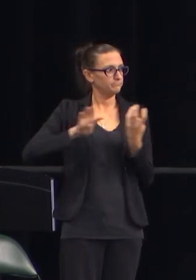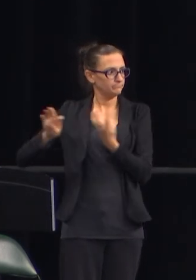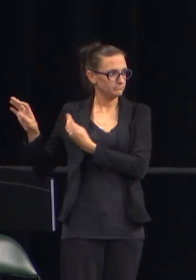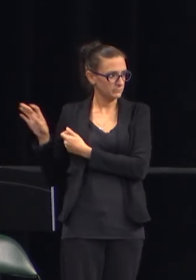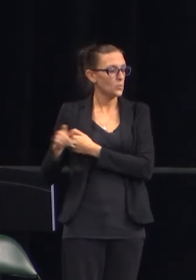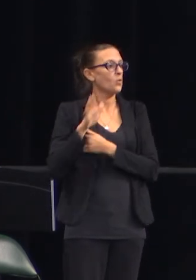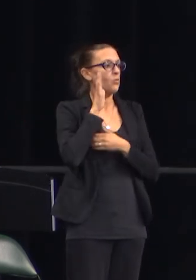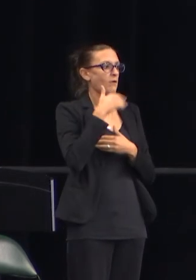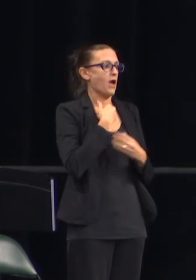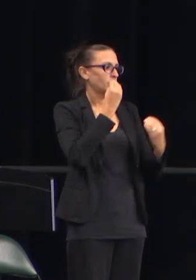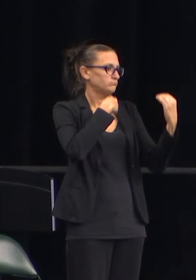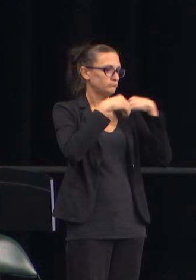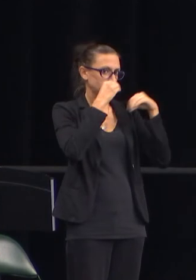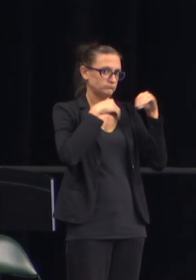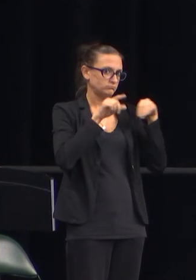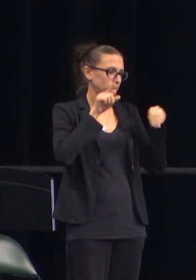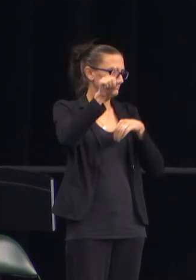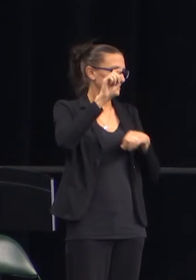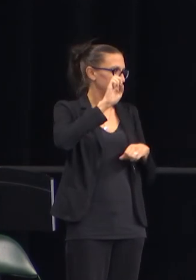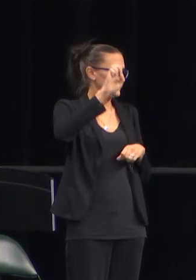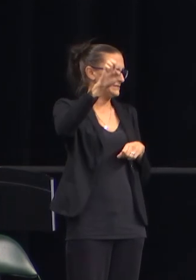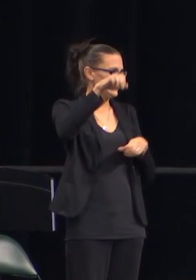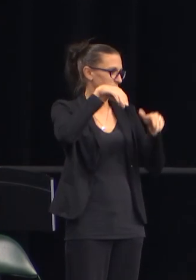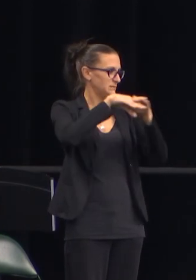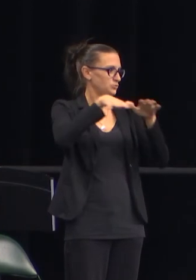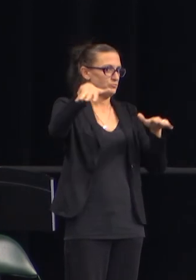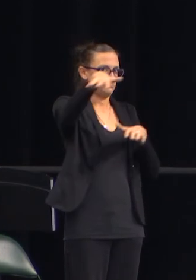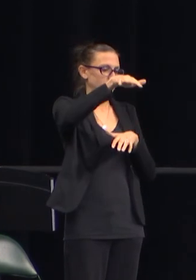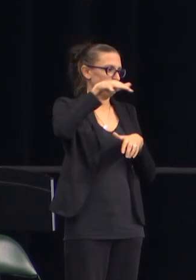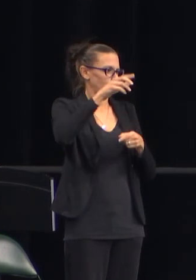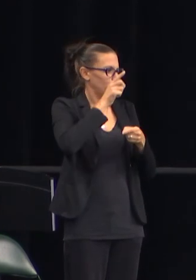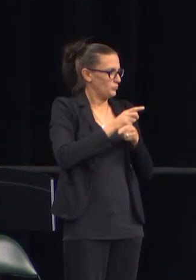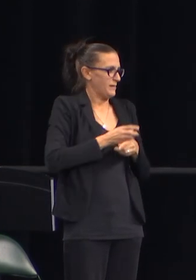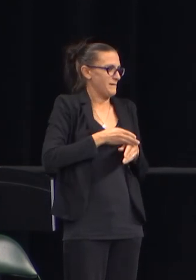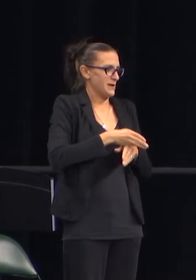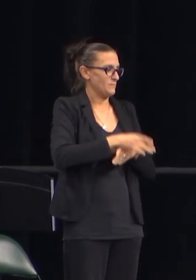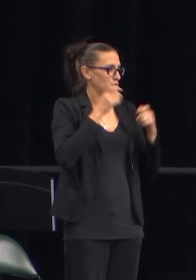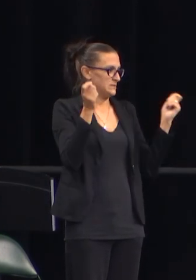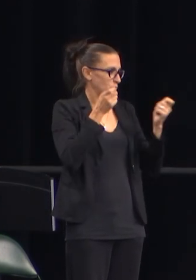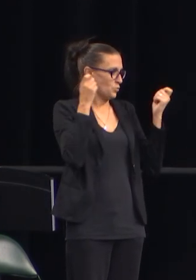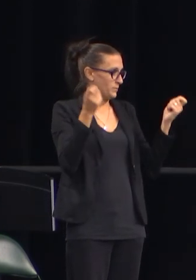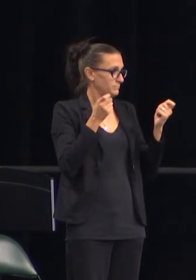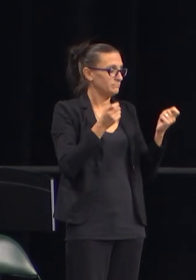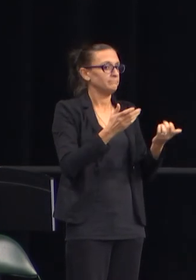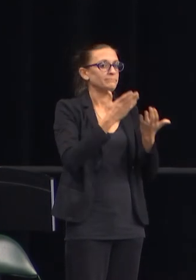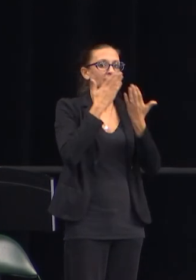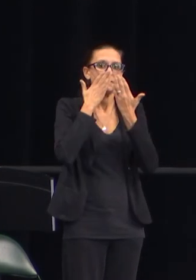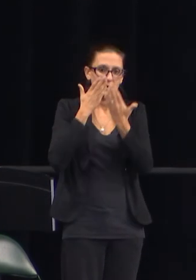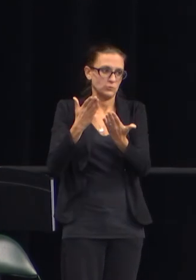There will be a reception in the east entrance concourse immediately following the ceremony. Thank you.